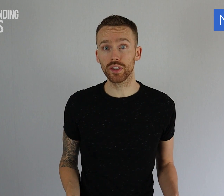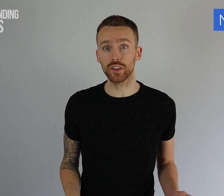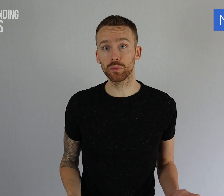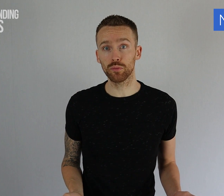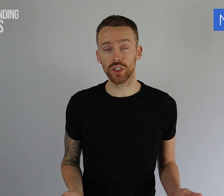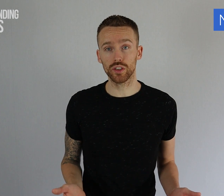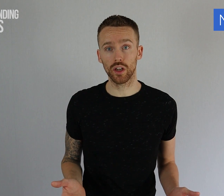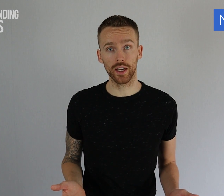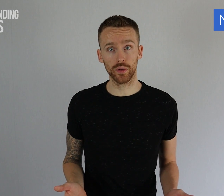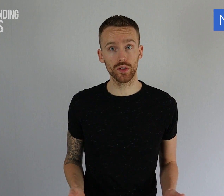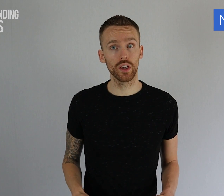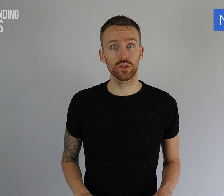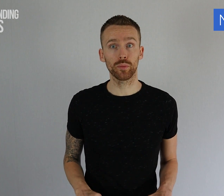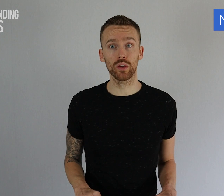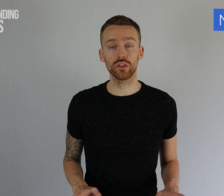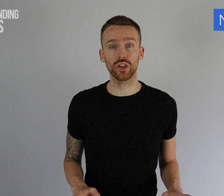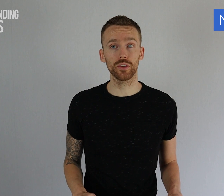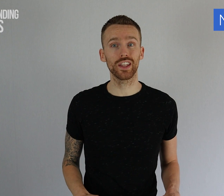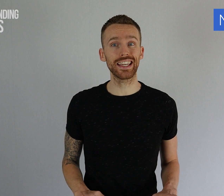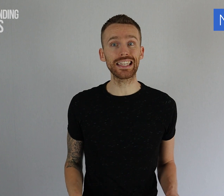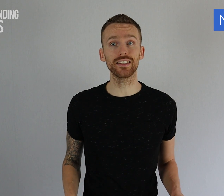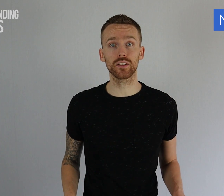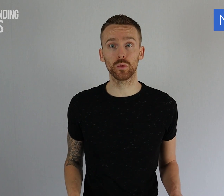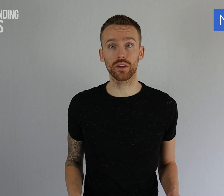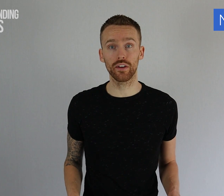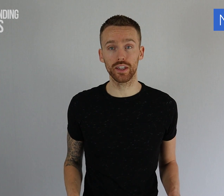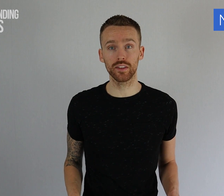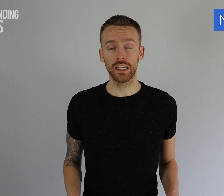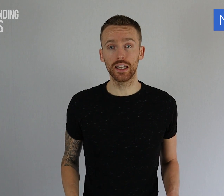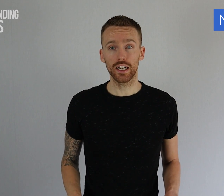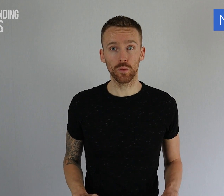systems in British Sign Language. So I'm going to show you the easiest one there is. And